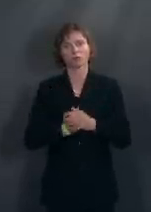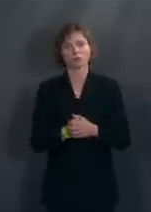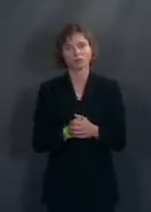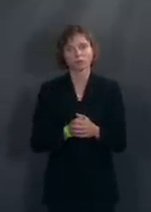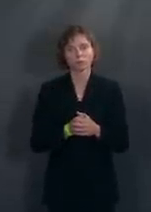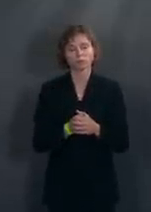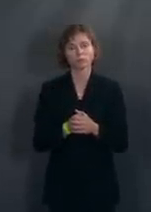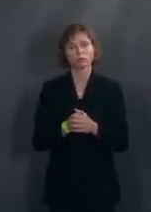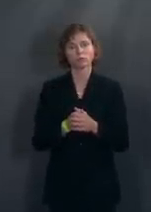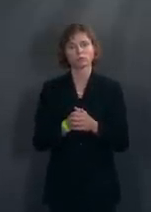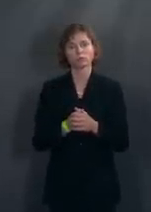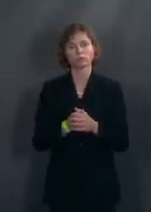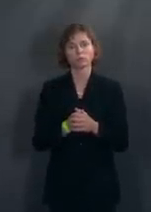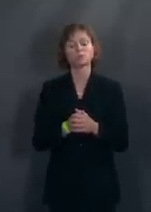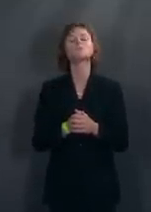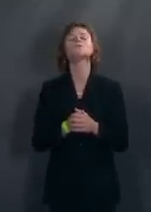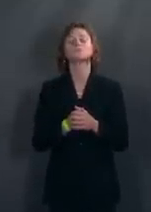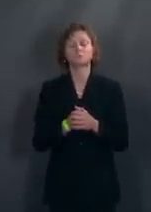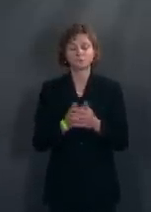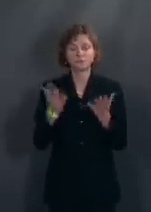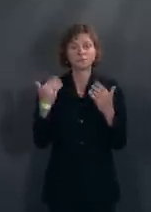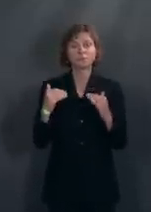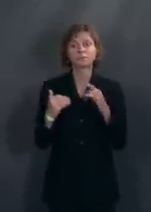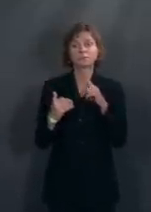Male Speaker: All right, next, we'll go to Kaitlan Collins with CNN.